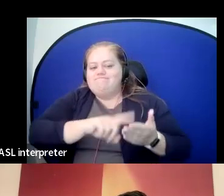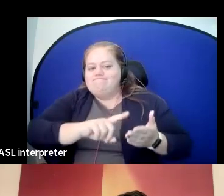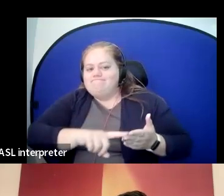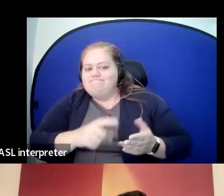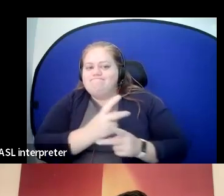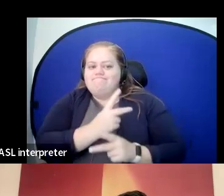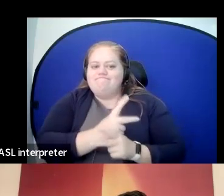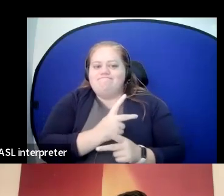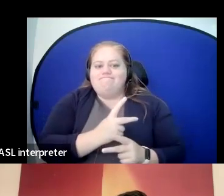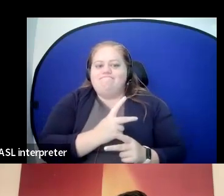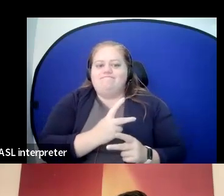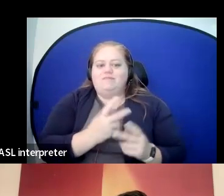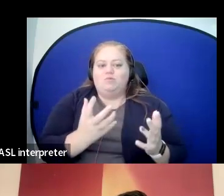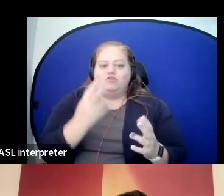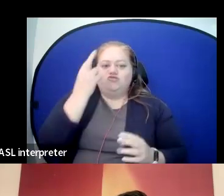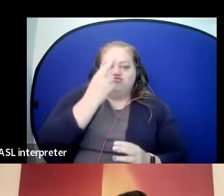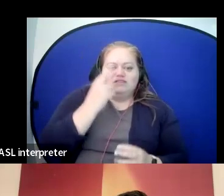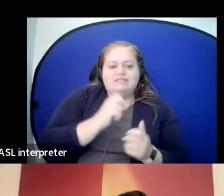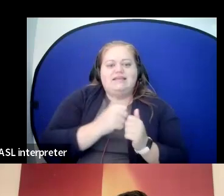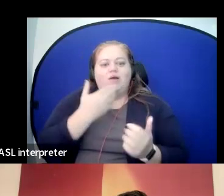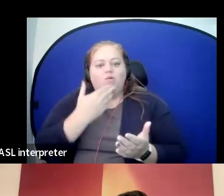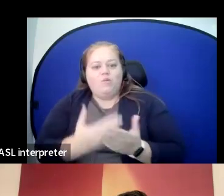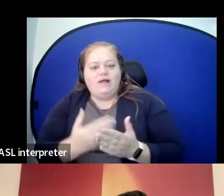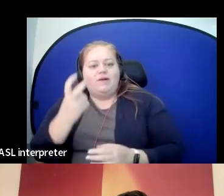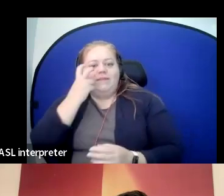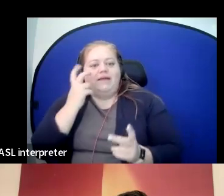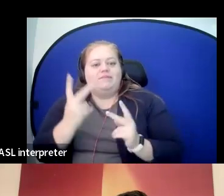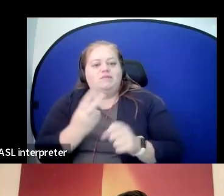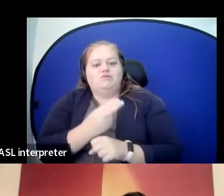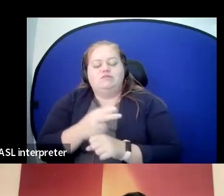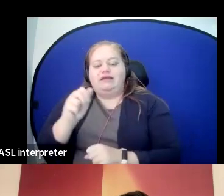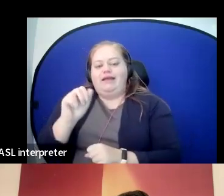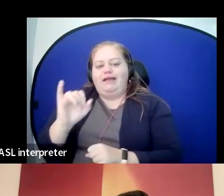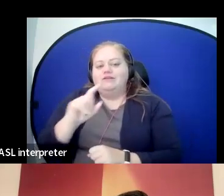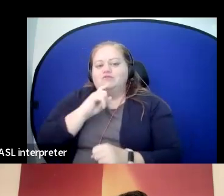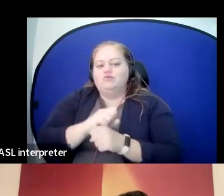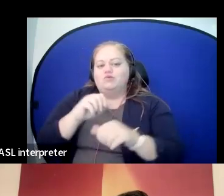reasons our blind and low vision people using AI to access visual information.